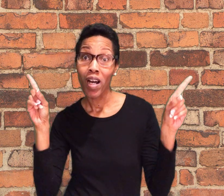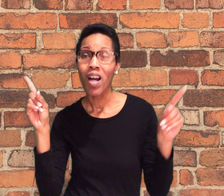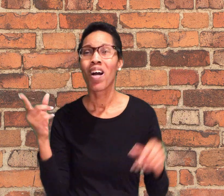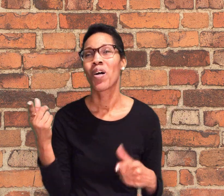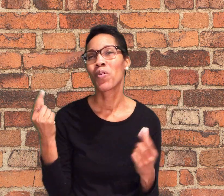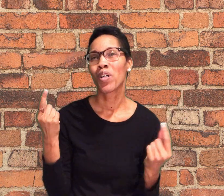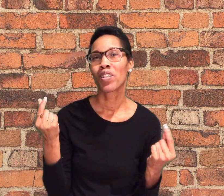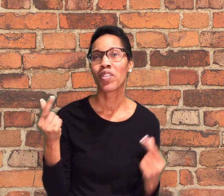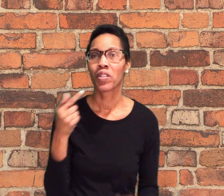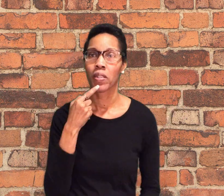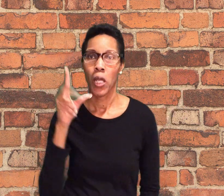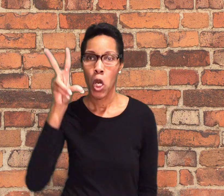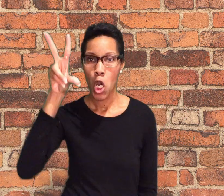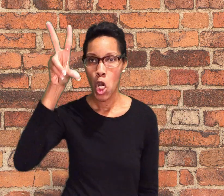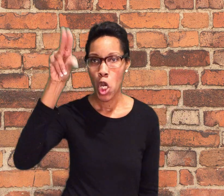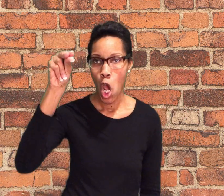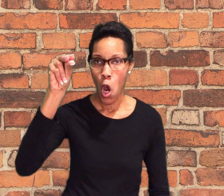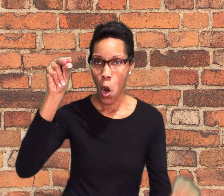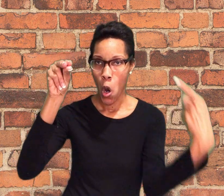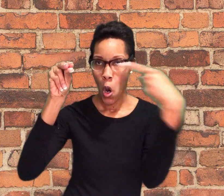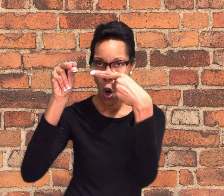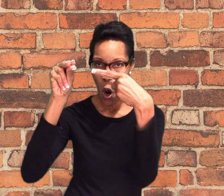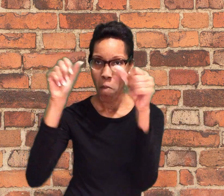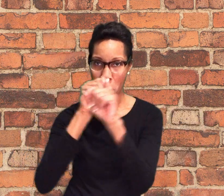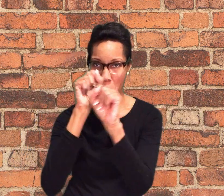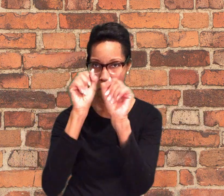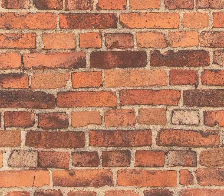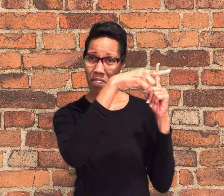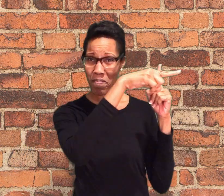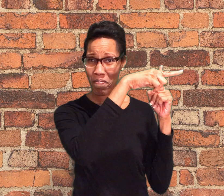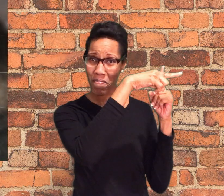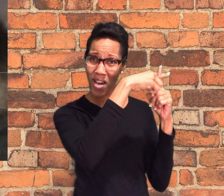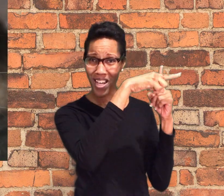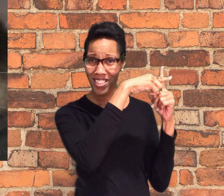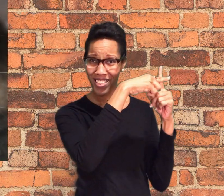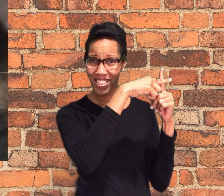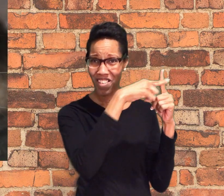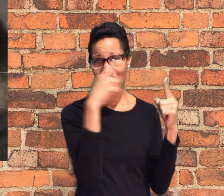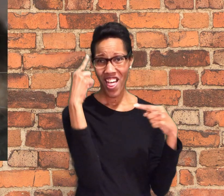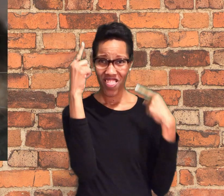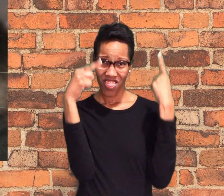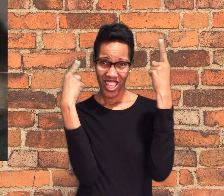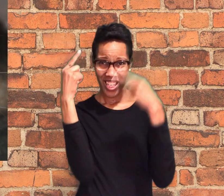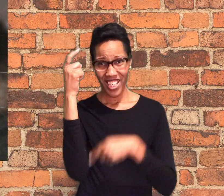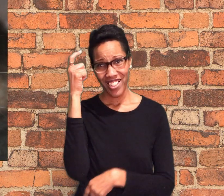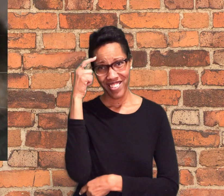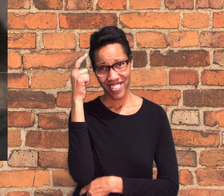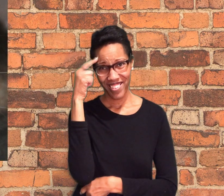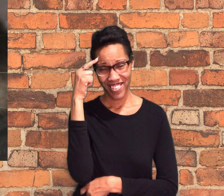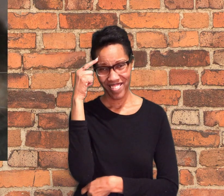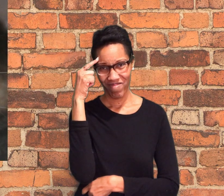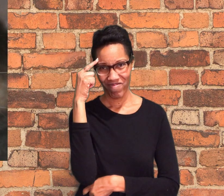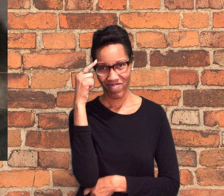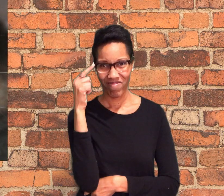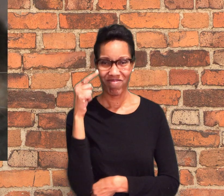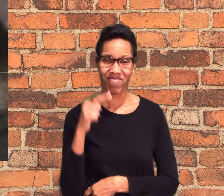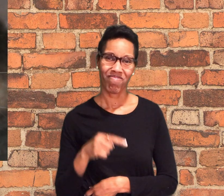if you really want to get things done you should just say no thinking positive?